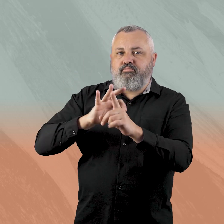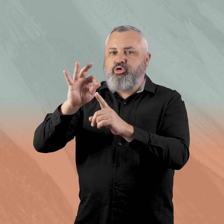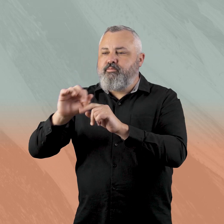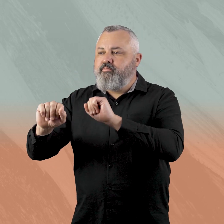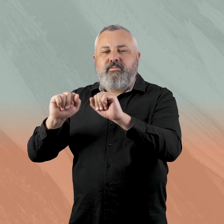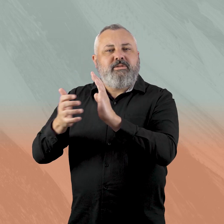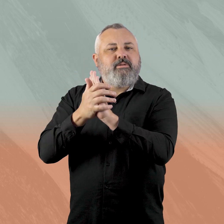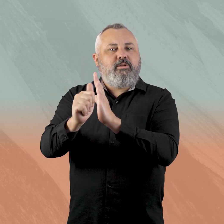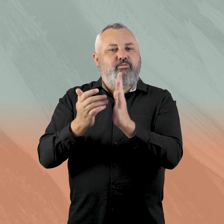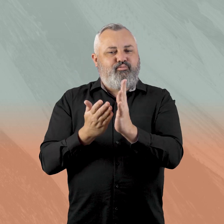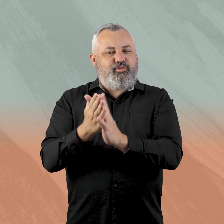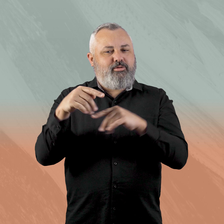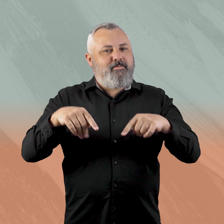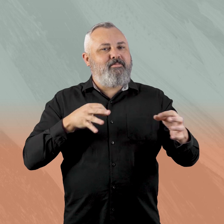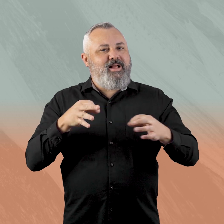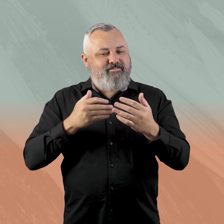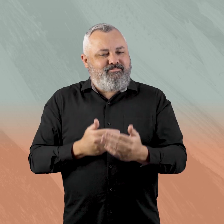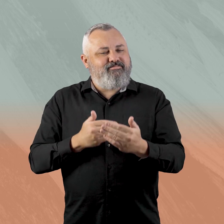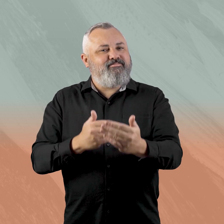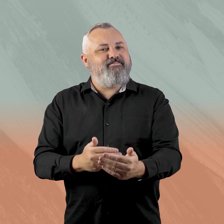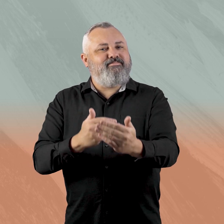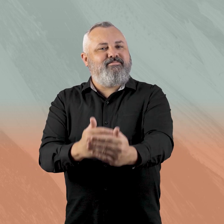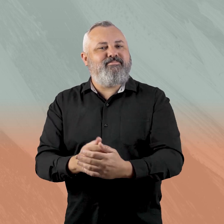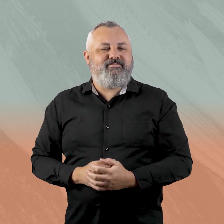support this work over the life of the Plan.